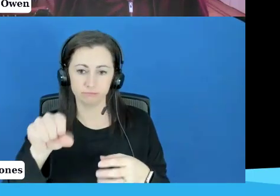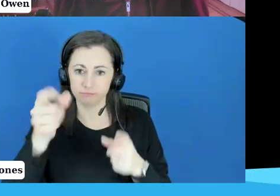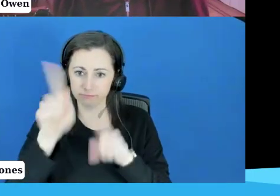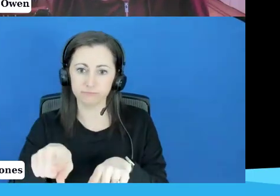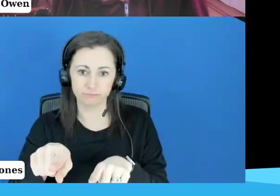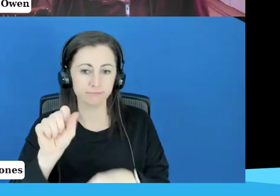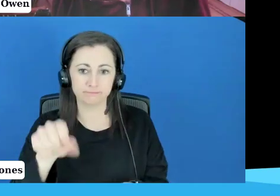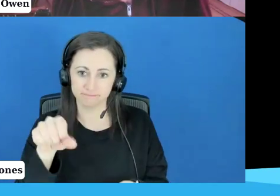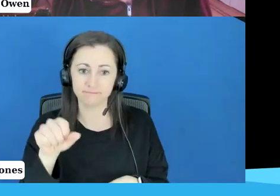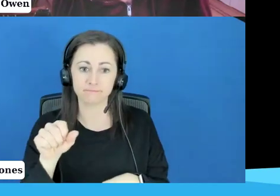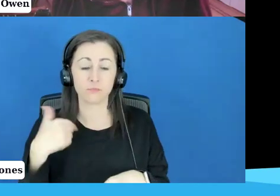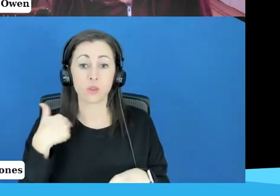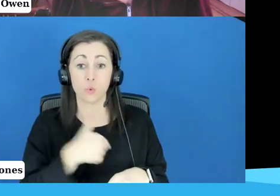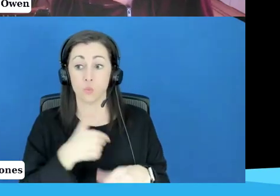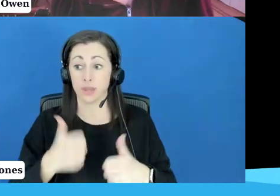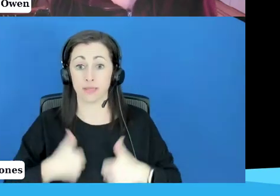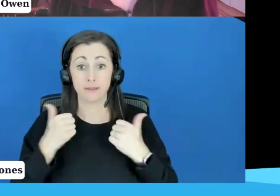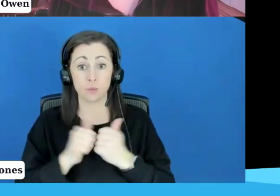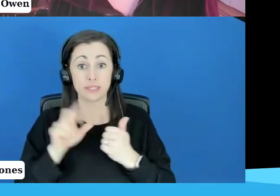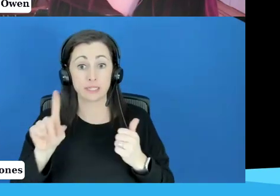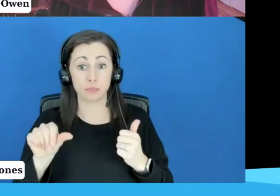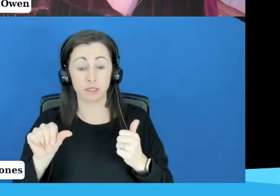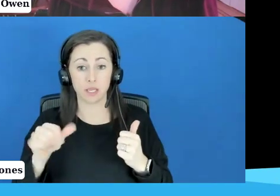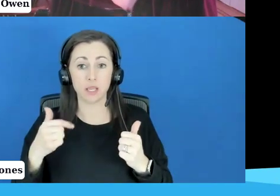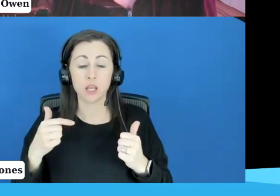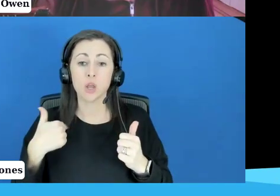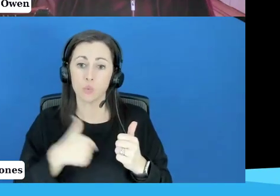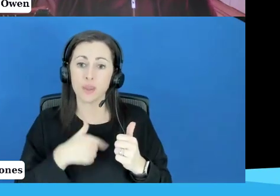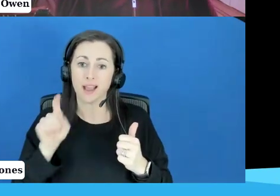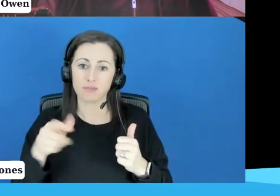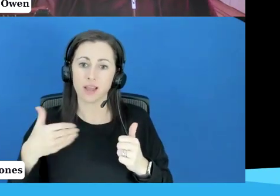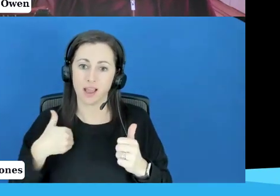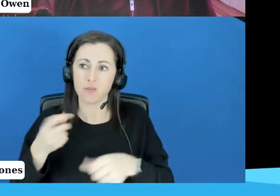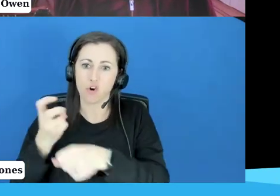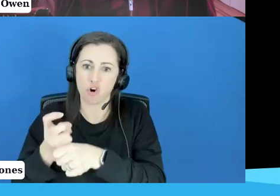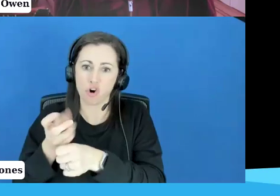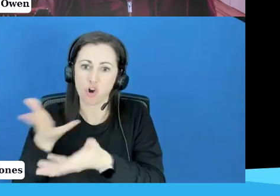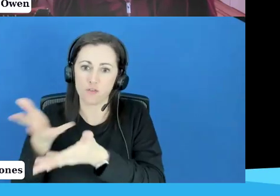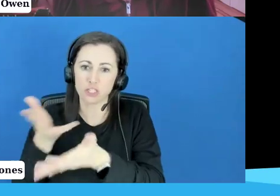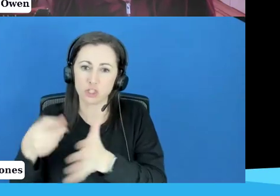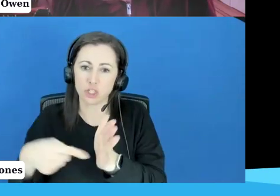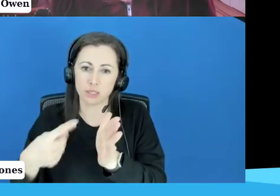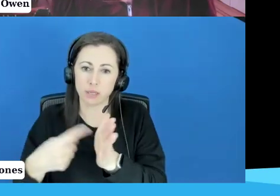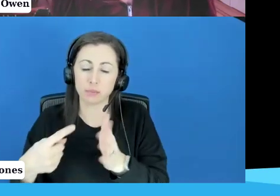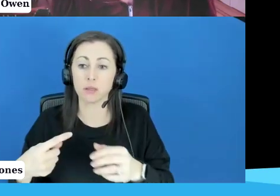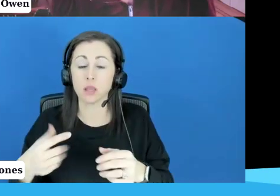Because we live with a disability, we are required to have those harder conversations. My kids are littler, we don't do school birthday parties yet.